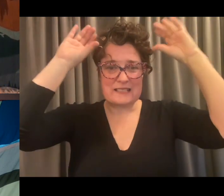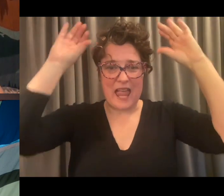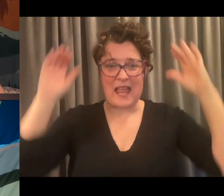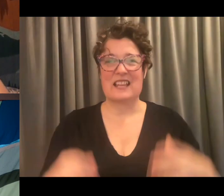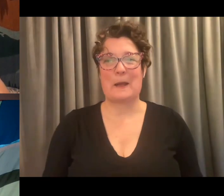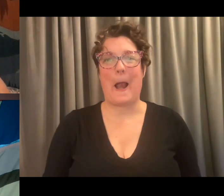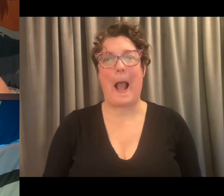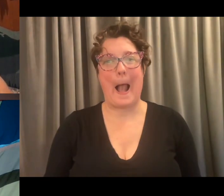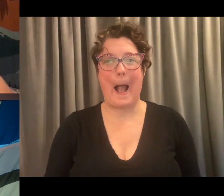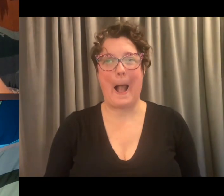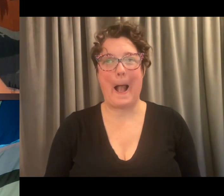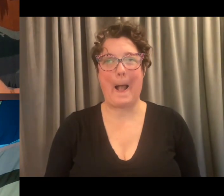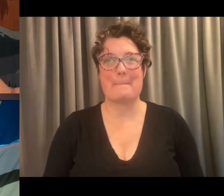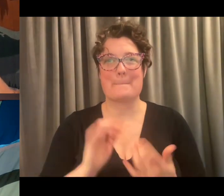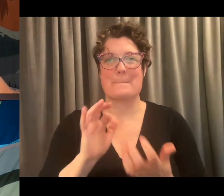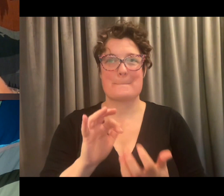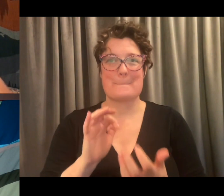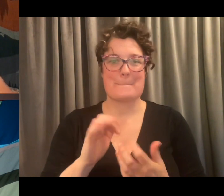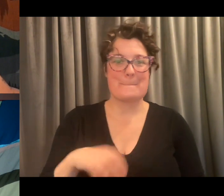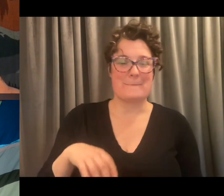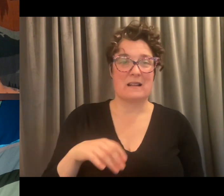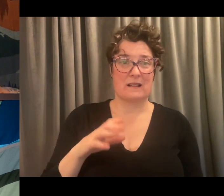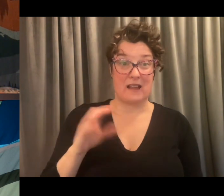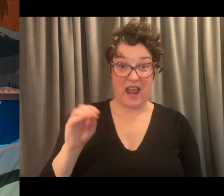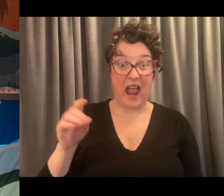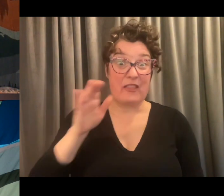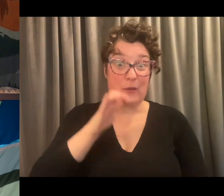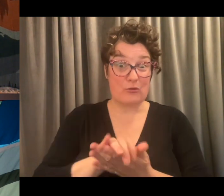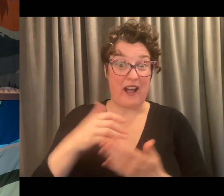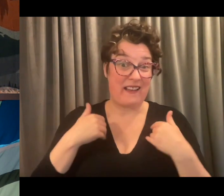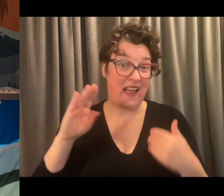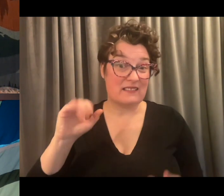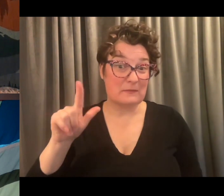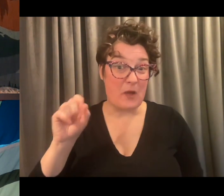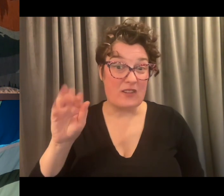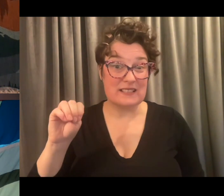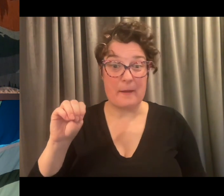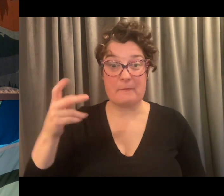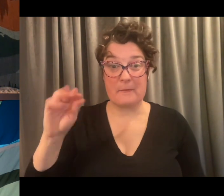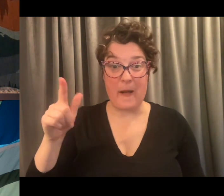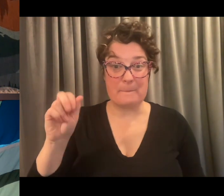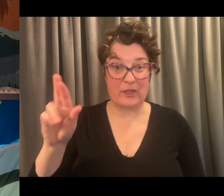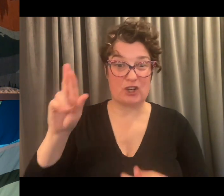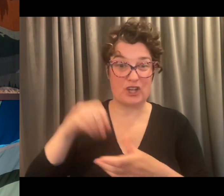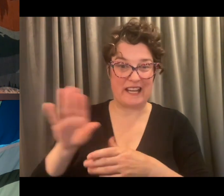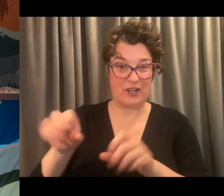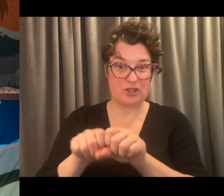Rebekah: and the bride has balsam poplar in her shoes. Nomy: Mm-hmm. It's actually growing out of her heels into the earth.